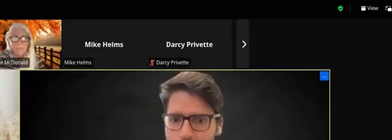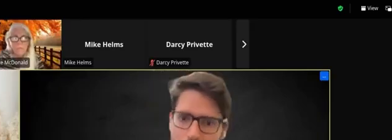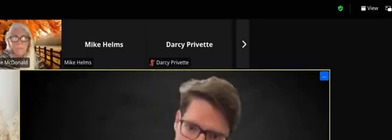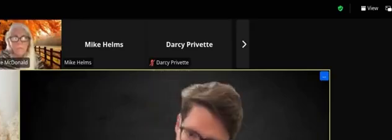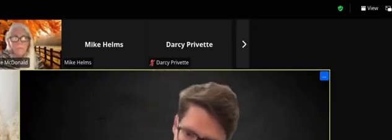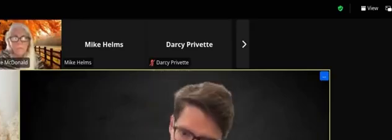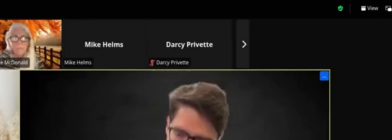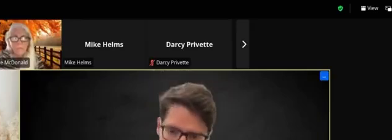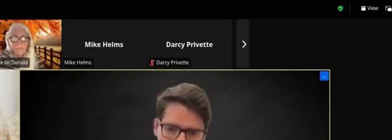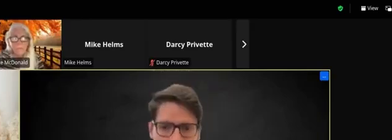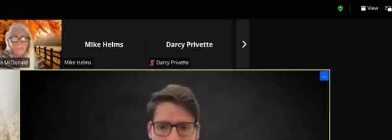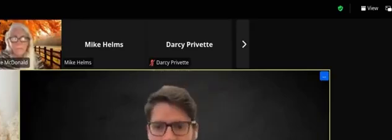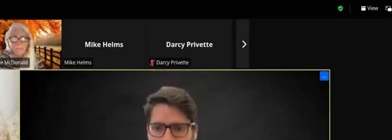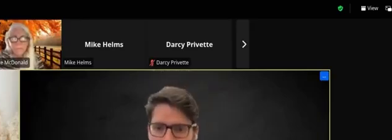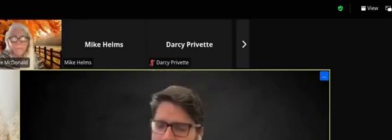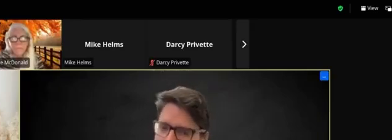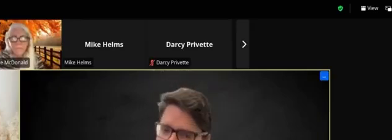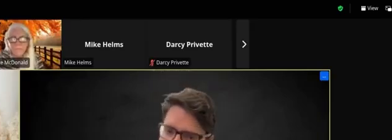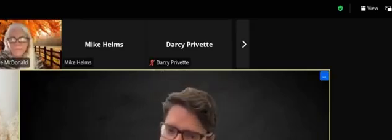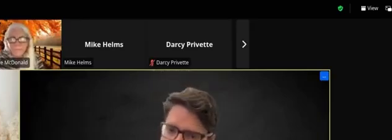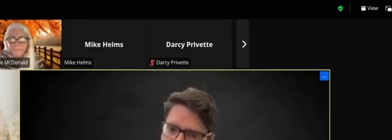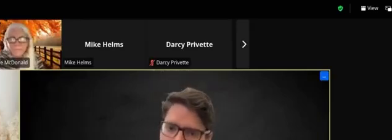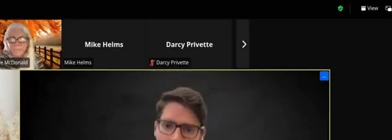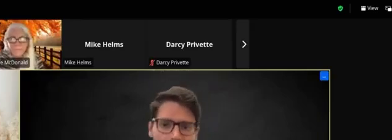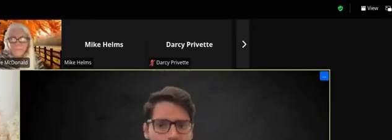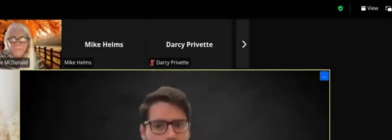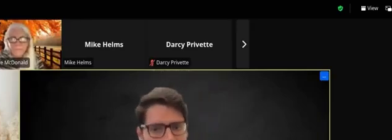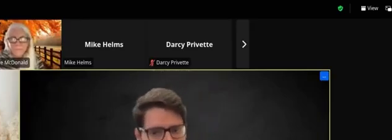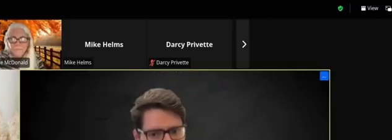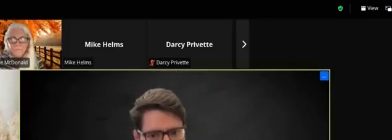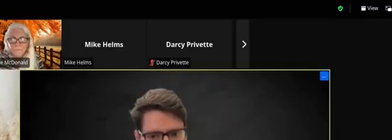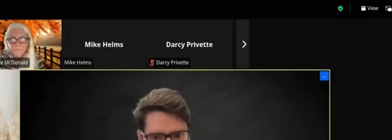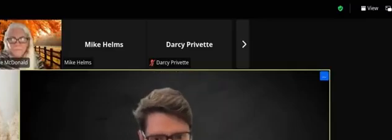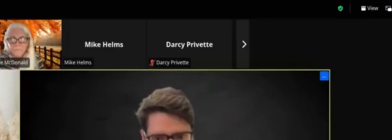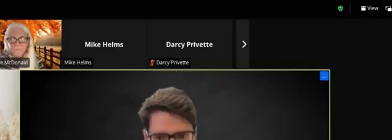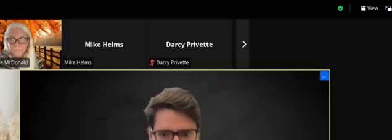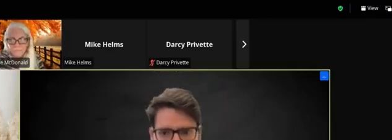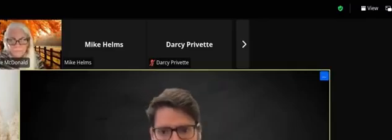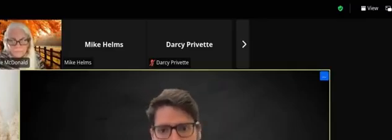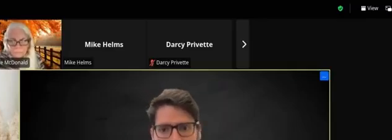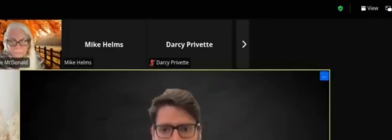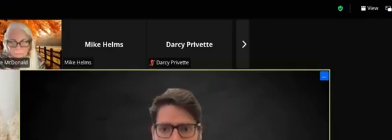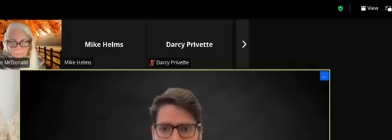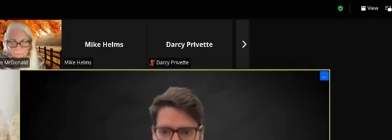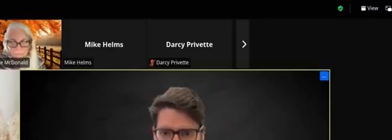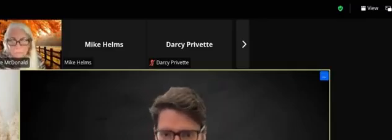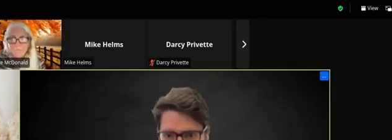And then we'll go back to Angela. Angela will finish up her presentation, and then we'll have a question and answer session. And in addition to that,